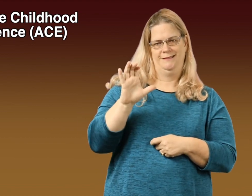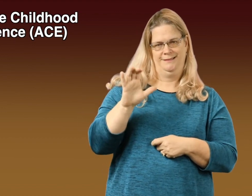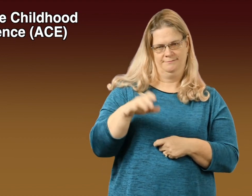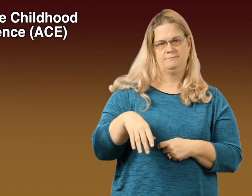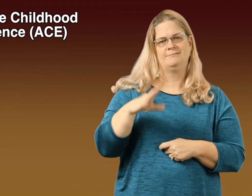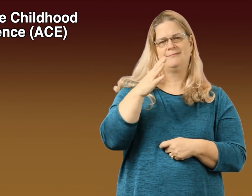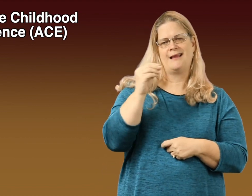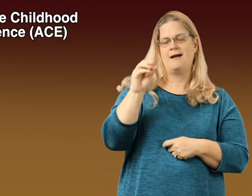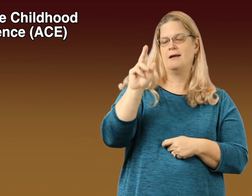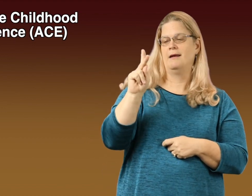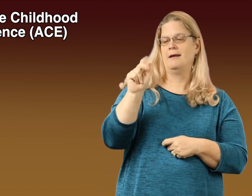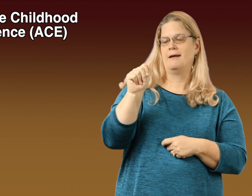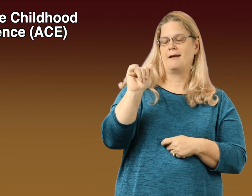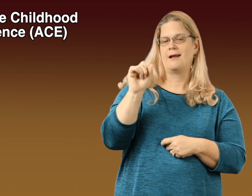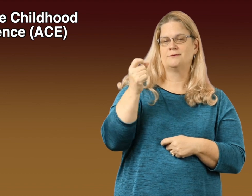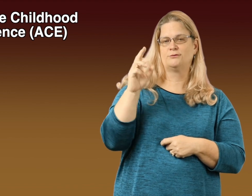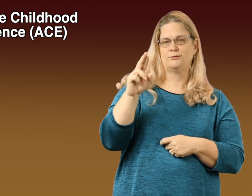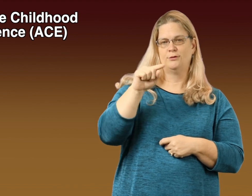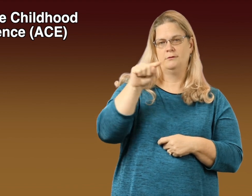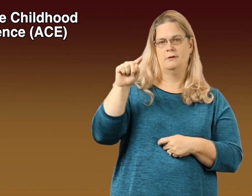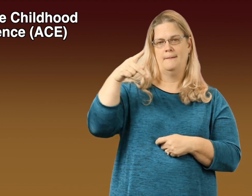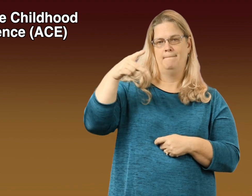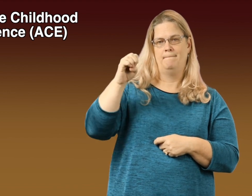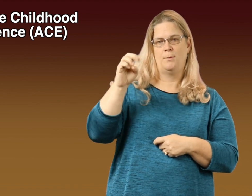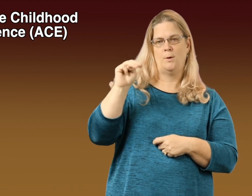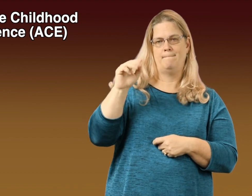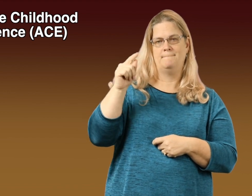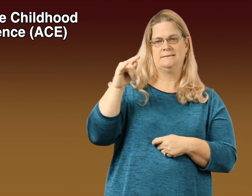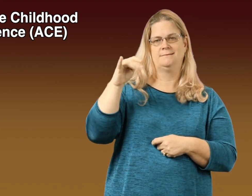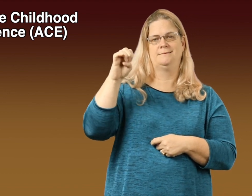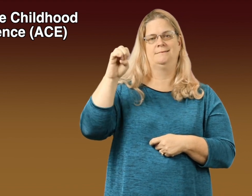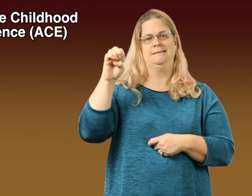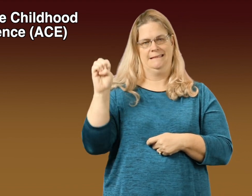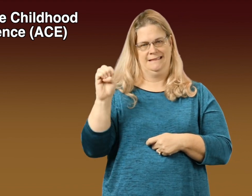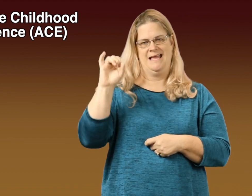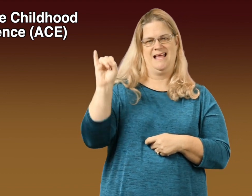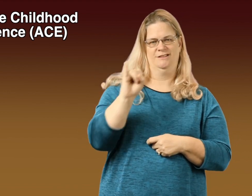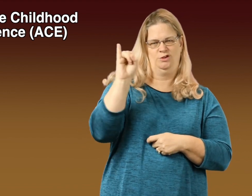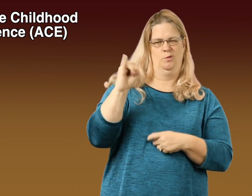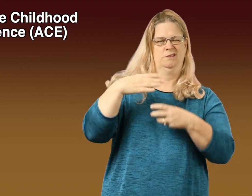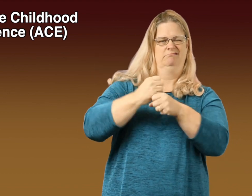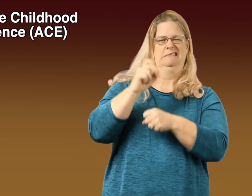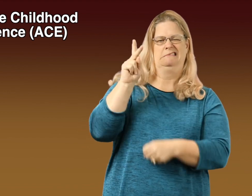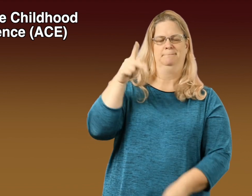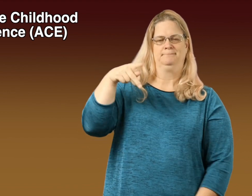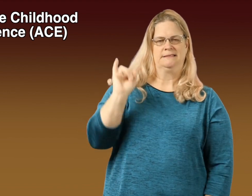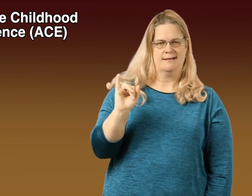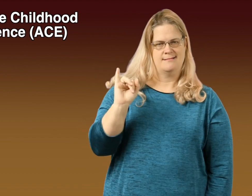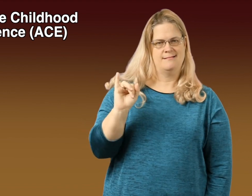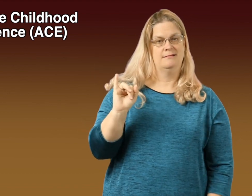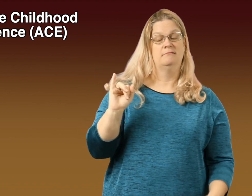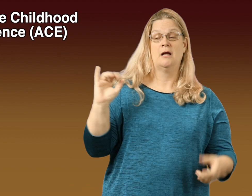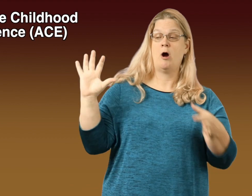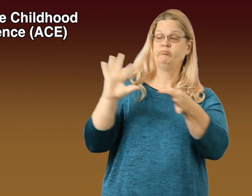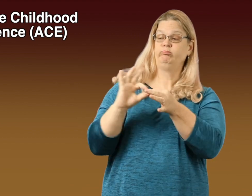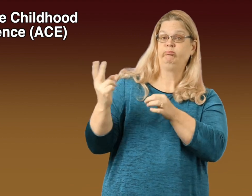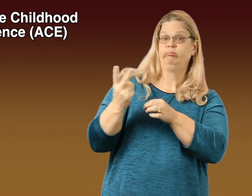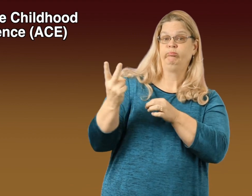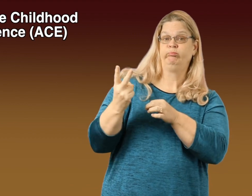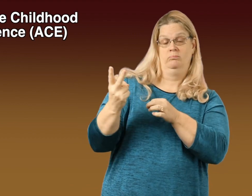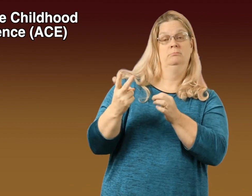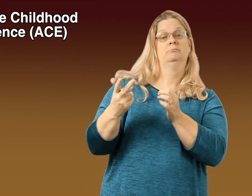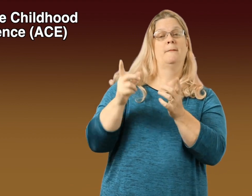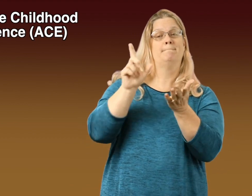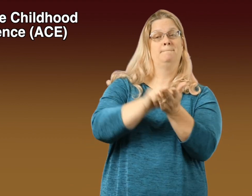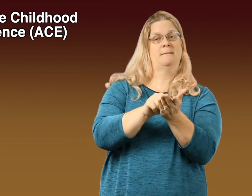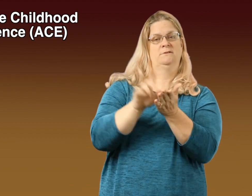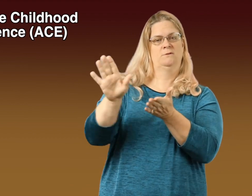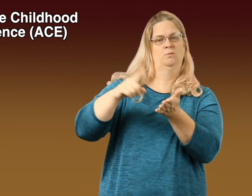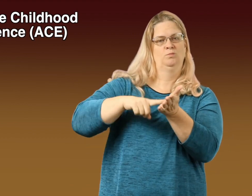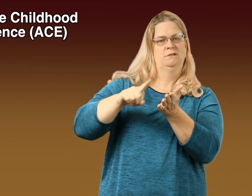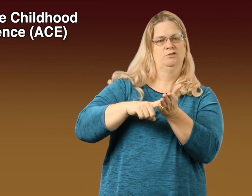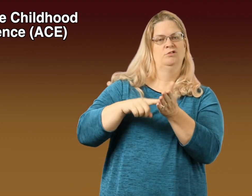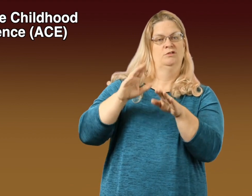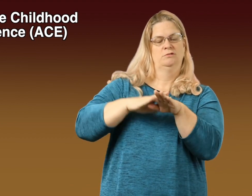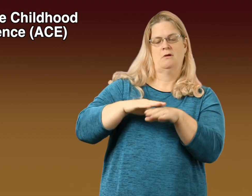and Kaiser Permanente Insurance, or KPI, jointly published an article with research